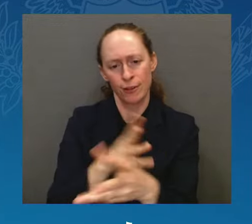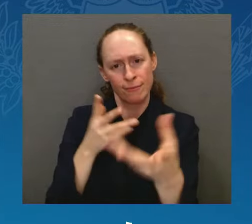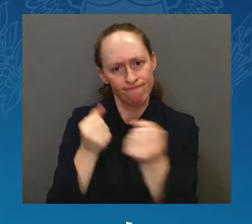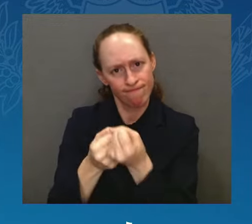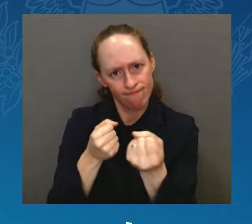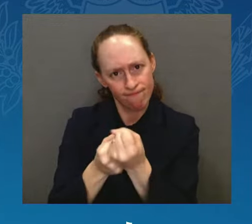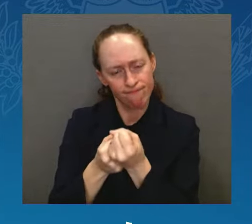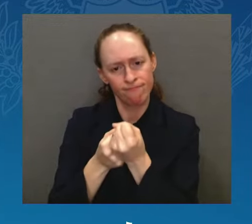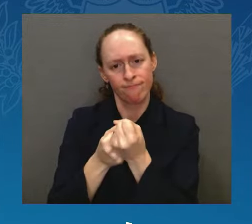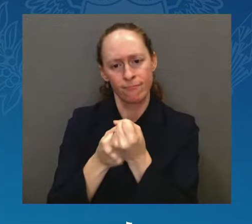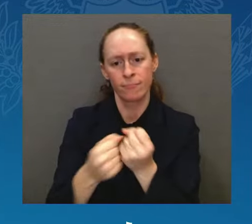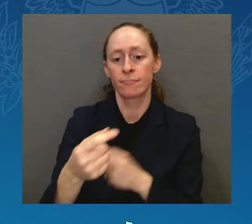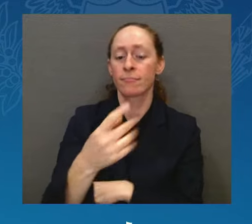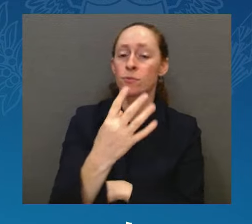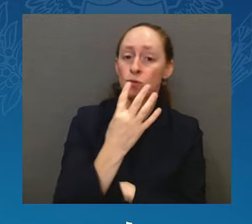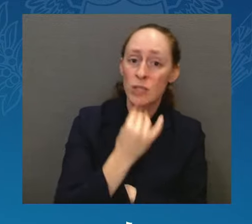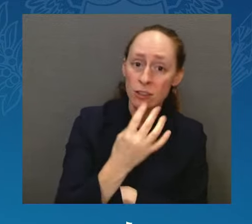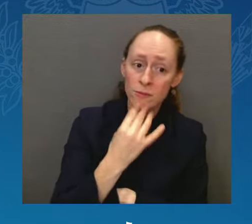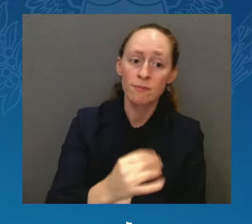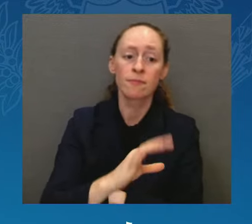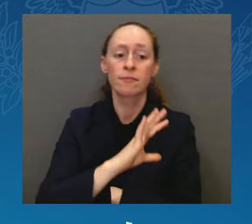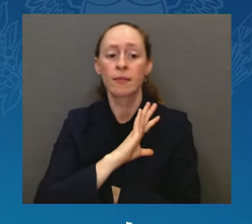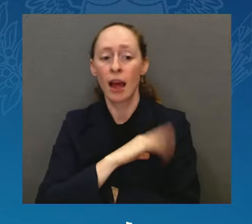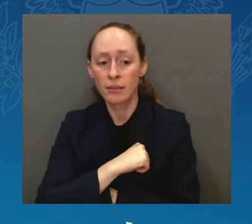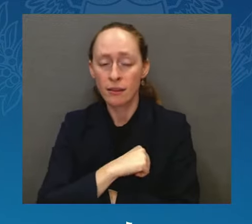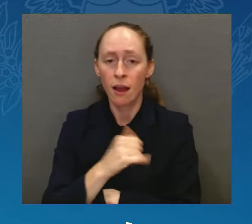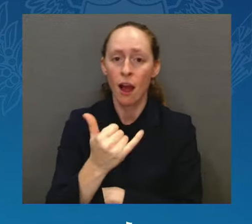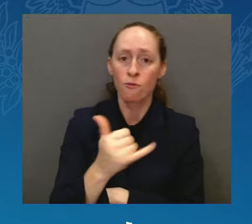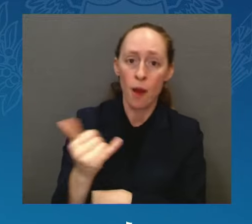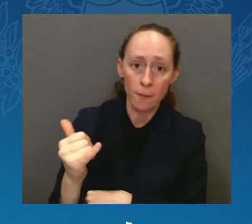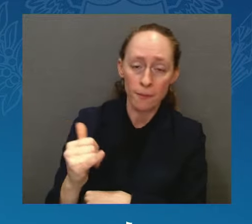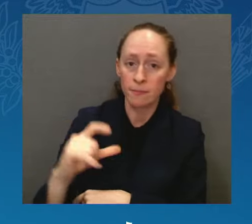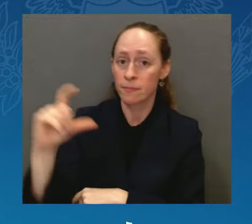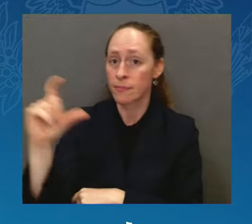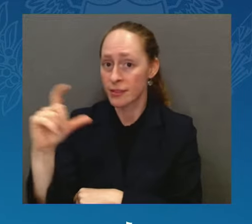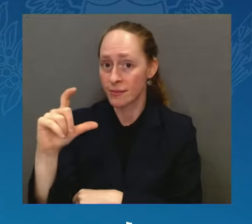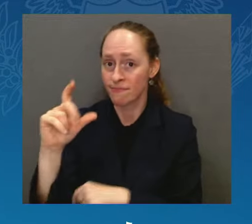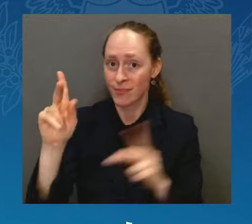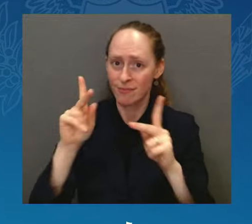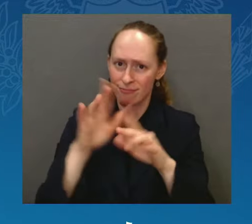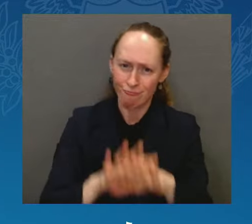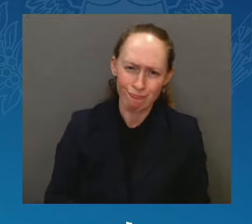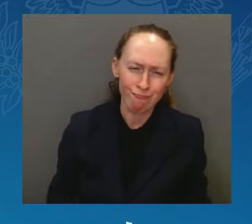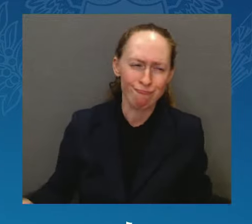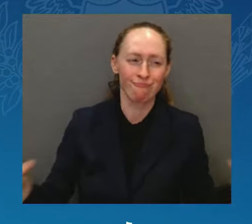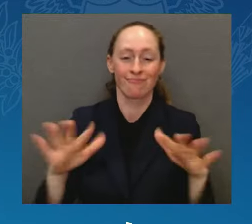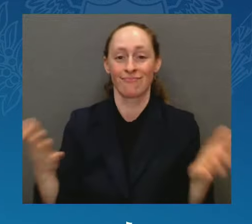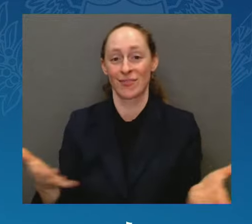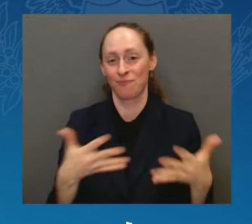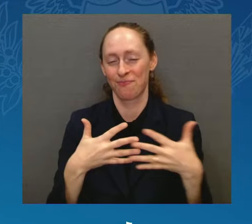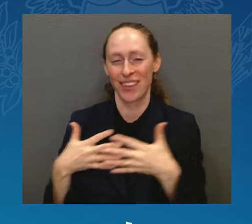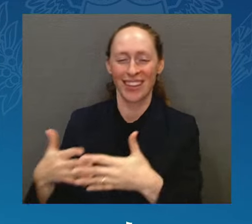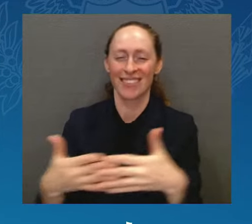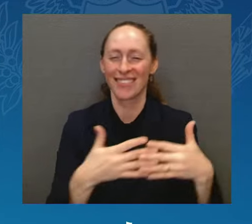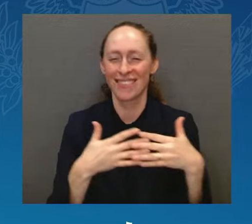and Muslim communities in our country, all of whom deserve safety and security.